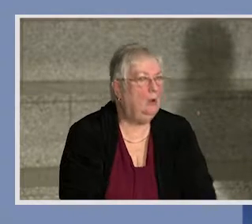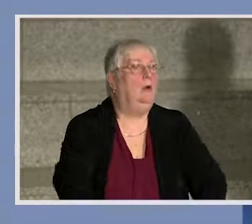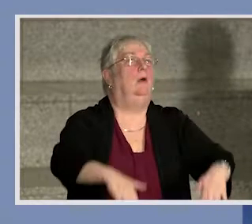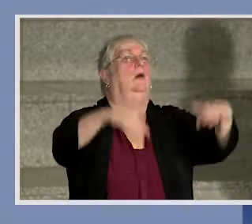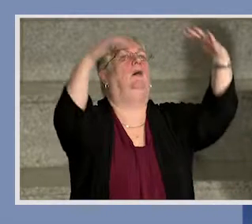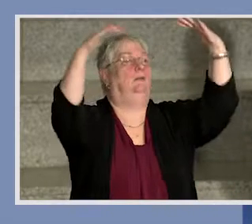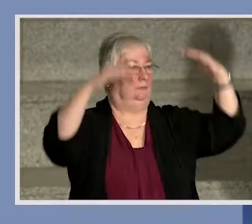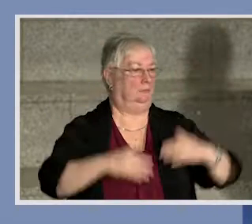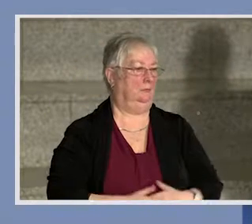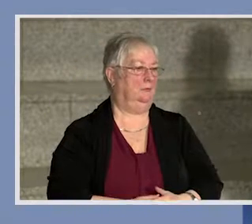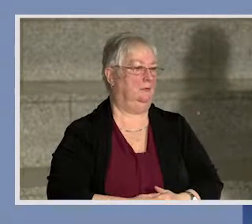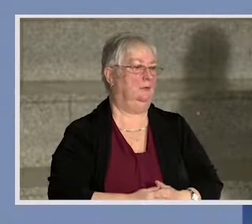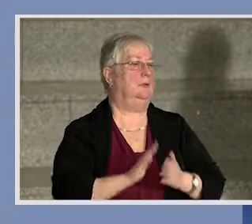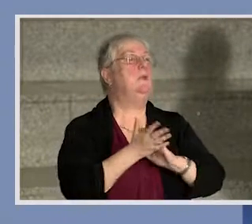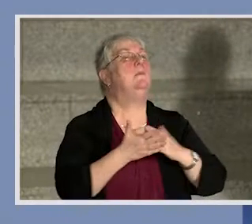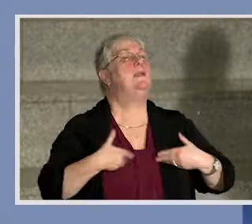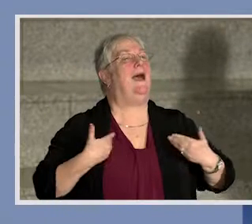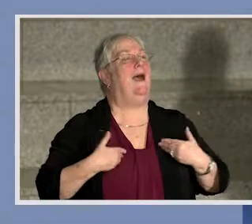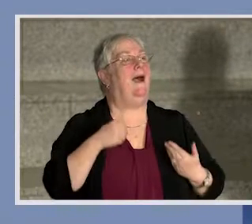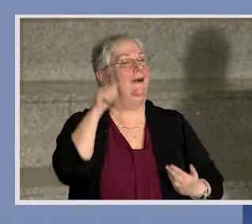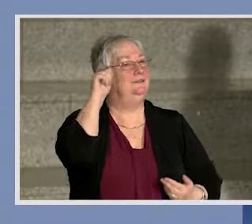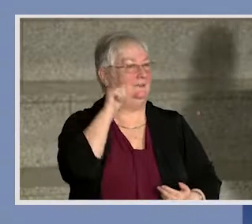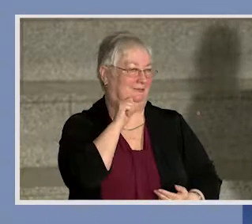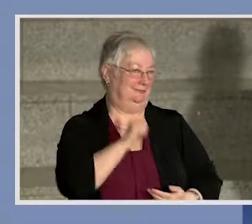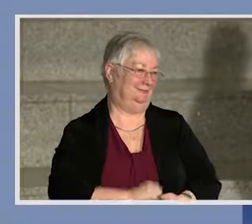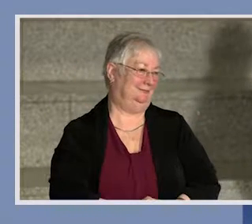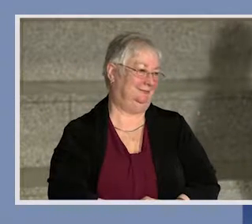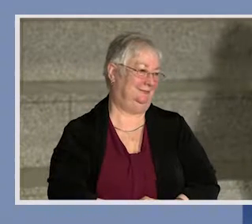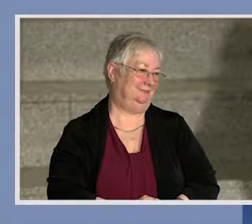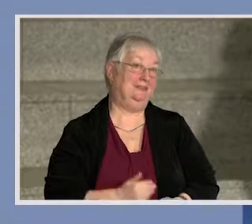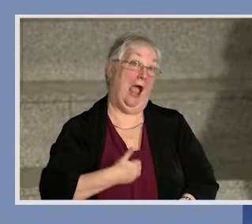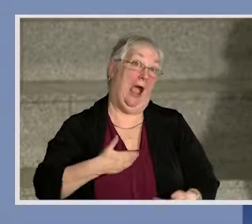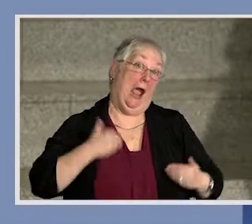RECOGNIZING THAT WE HAVE AN IMPORTANT OBLIGATION TO EDUCATE